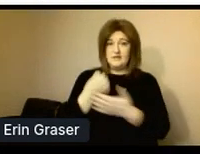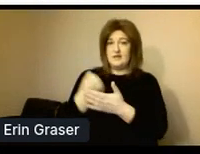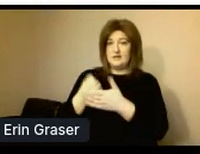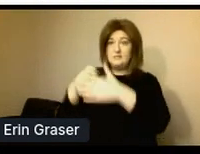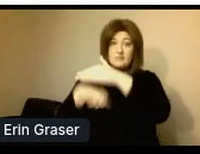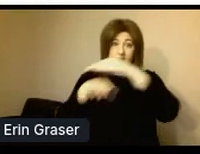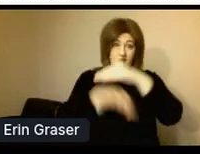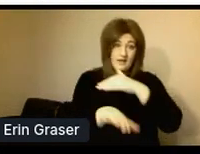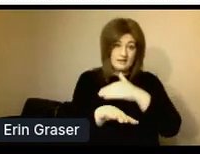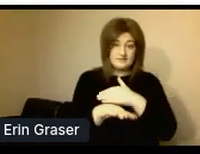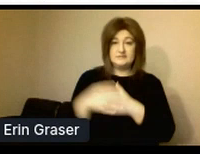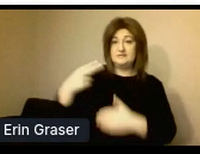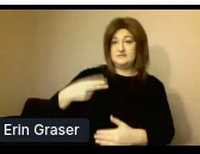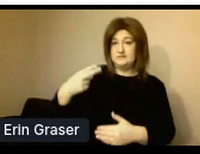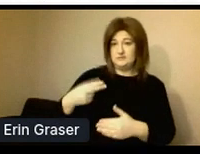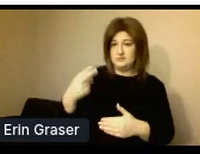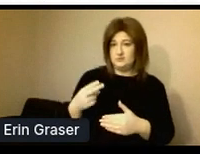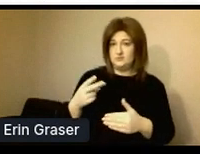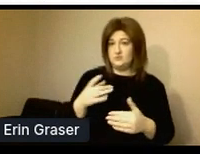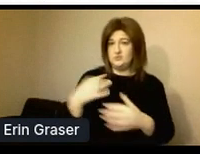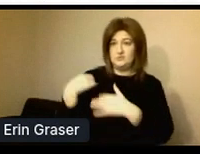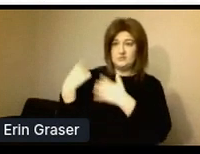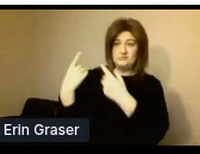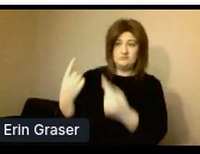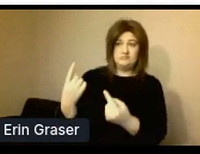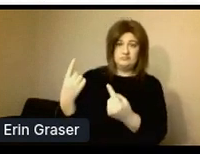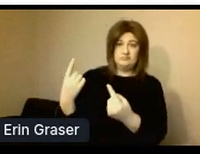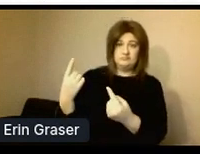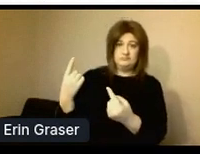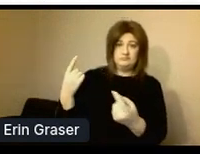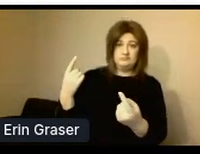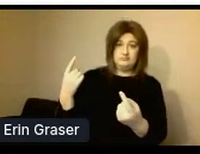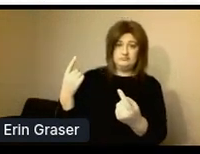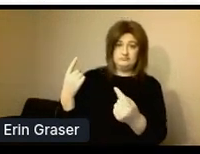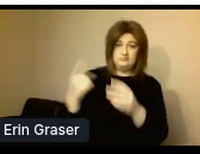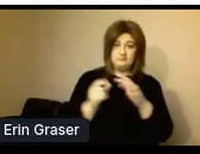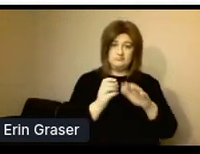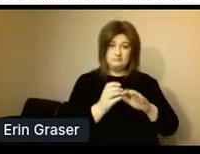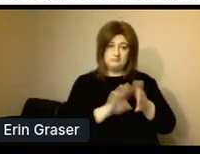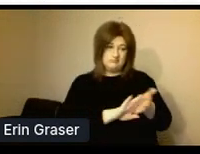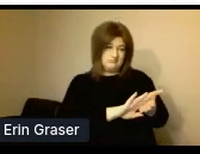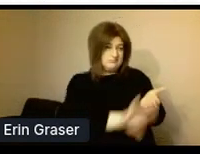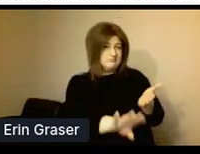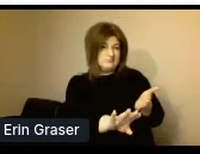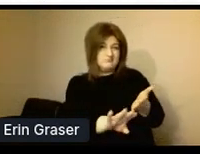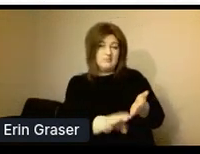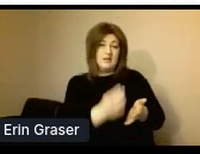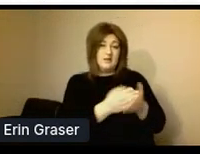and historical exclusion for economic access